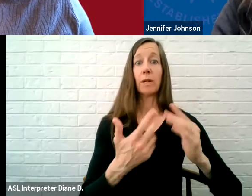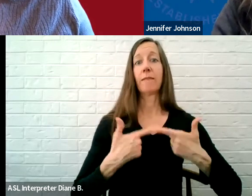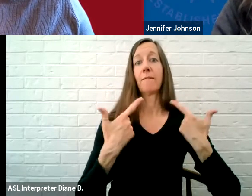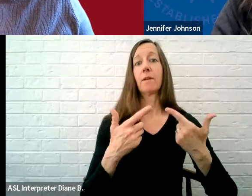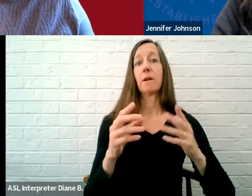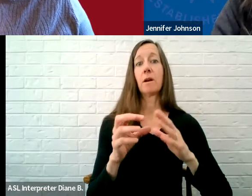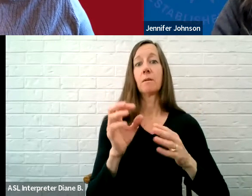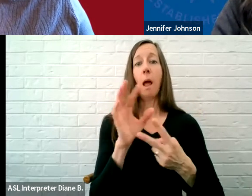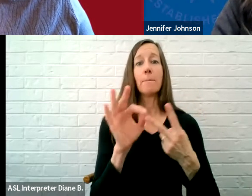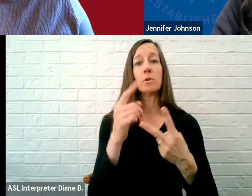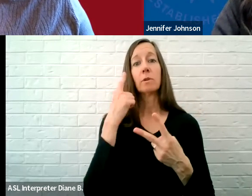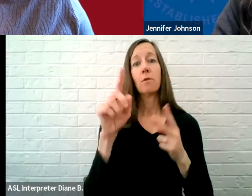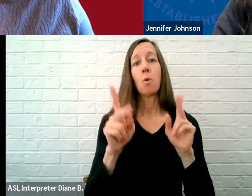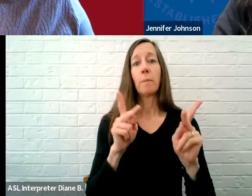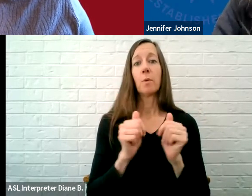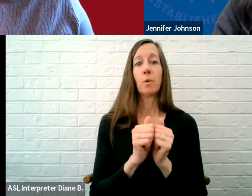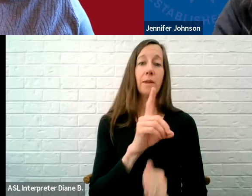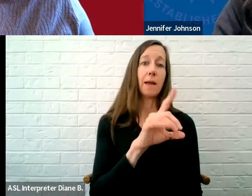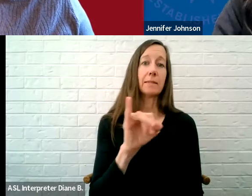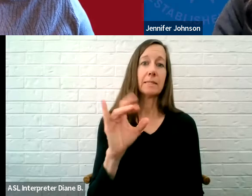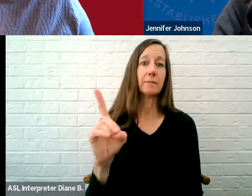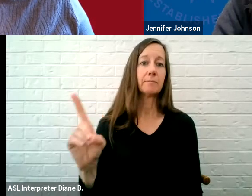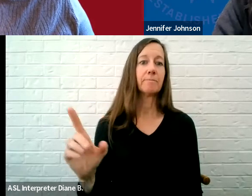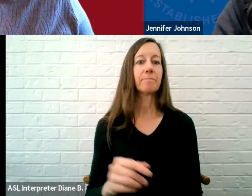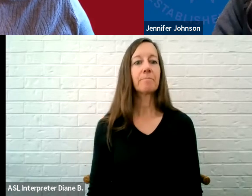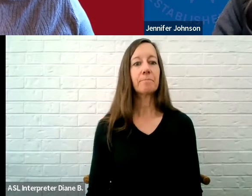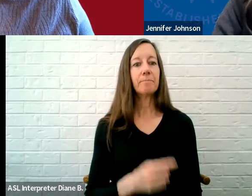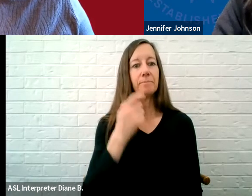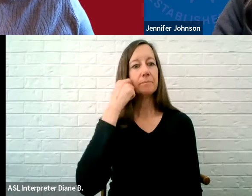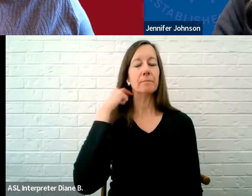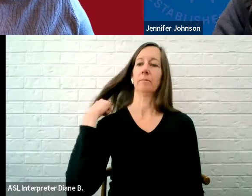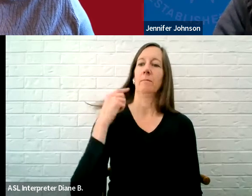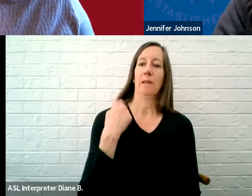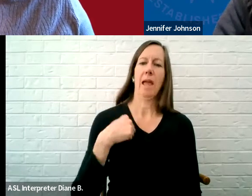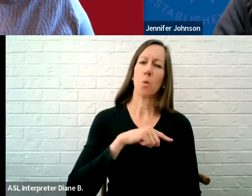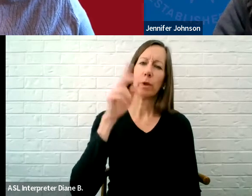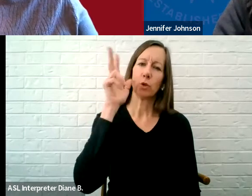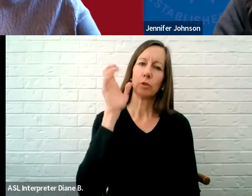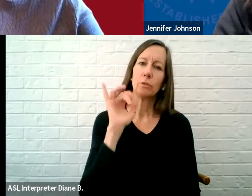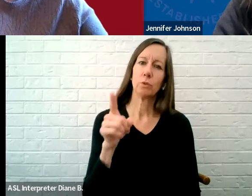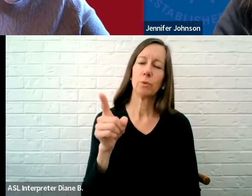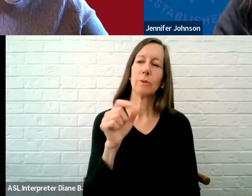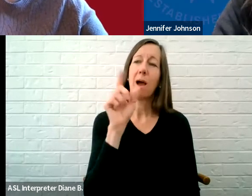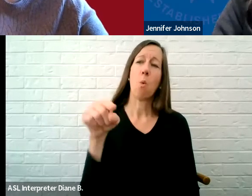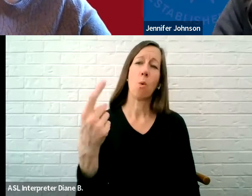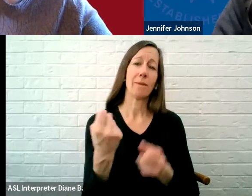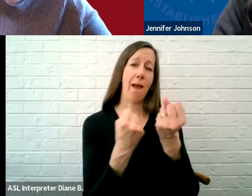So we, I think, heard from you that not only is the advocacy important as Toeresa discussed,